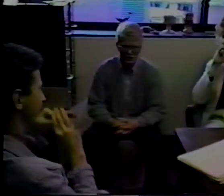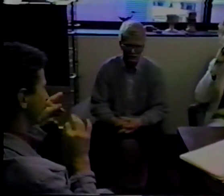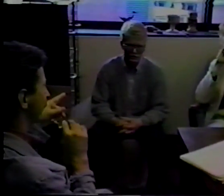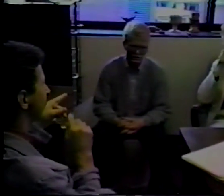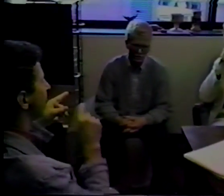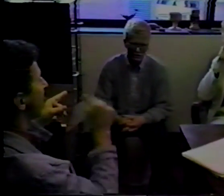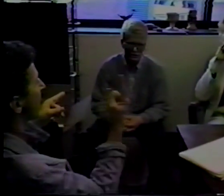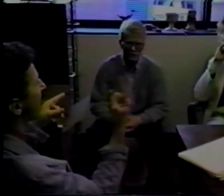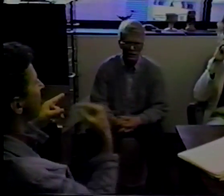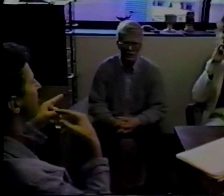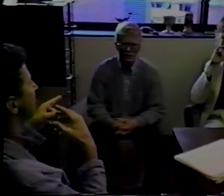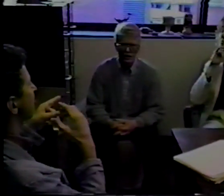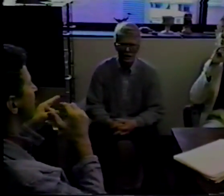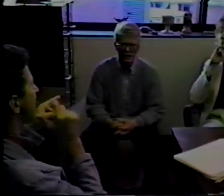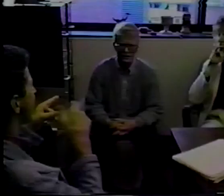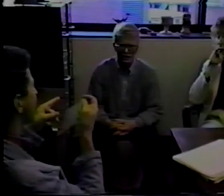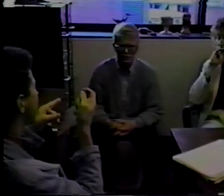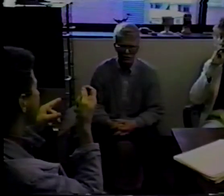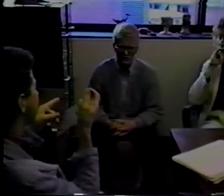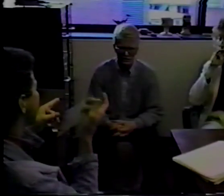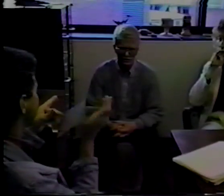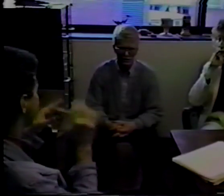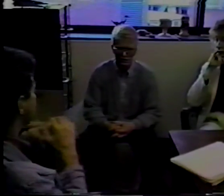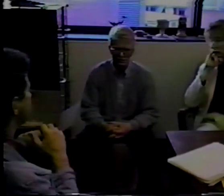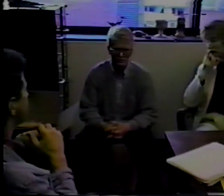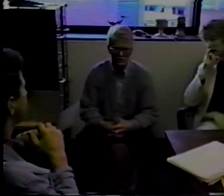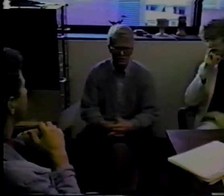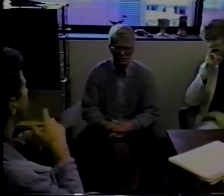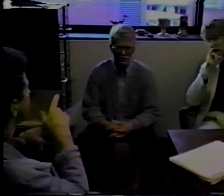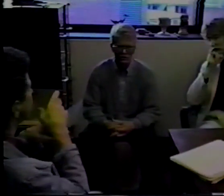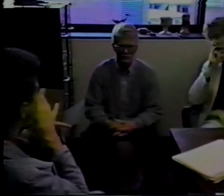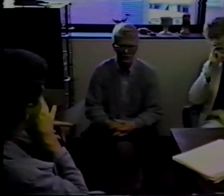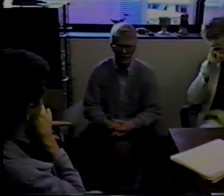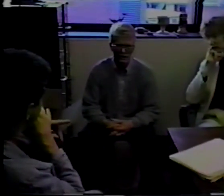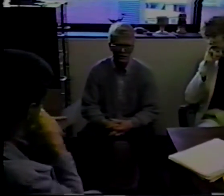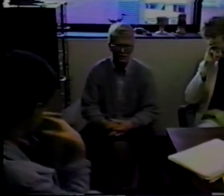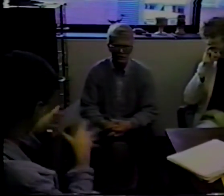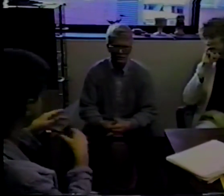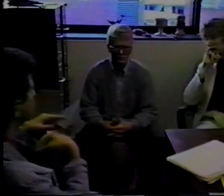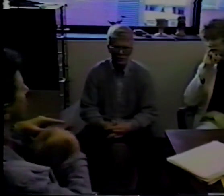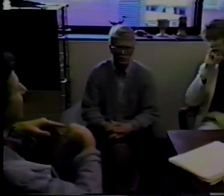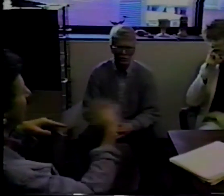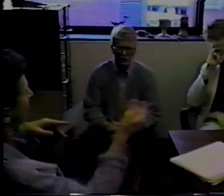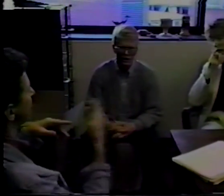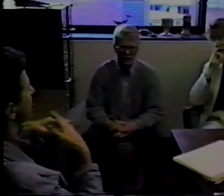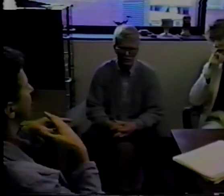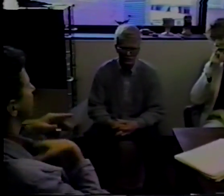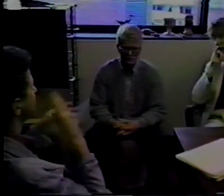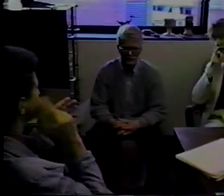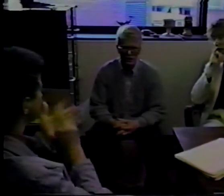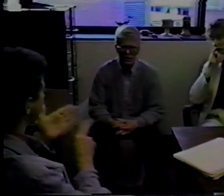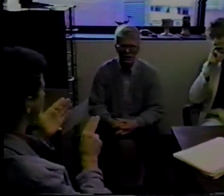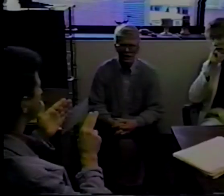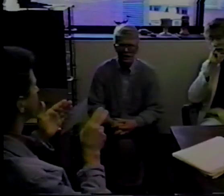telling their story. And the other person - um. Just you, know,